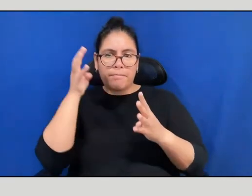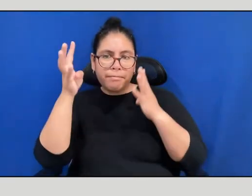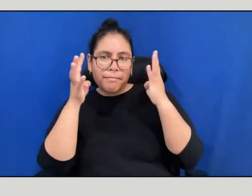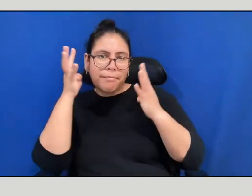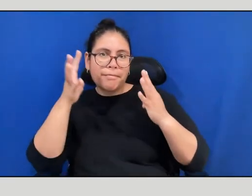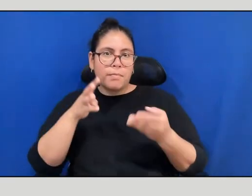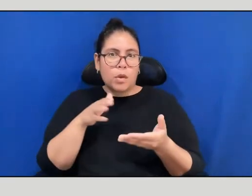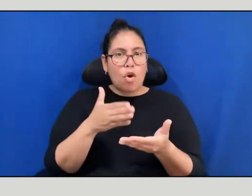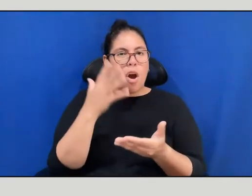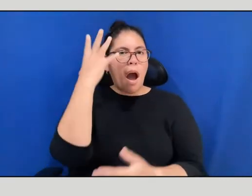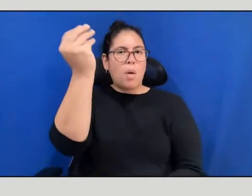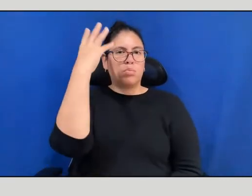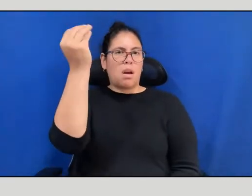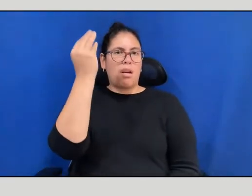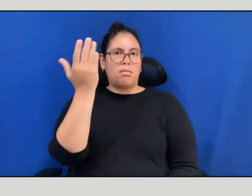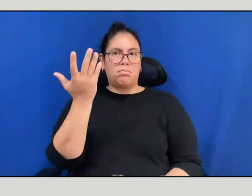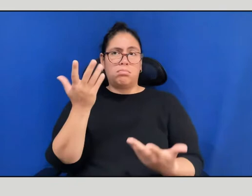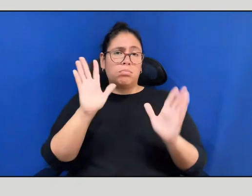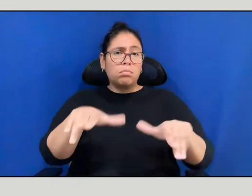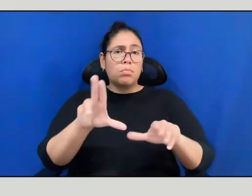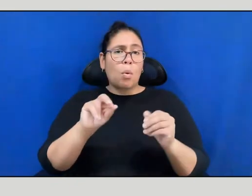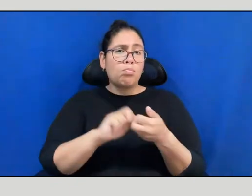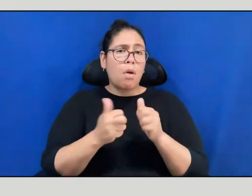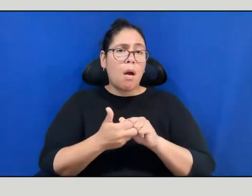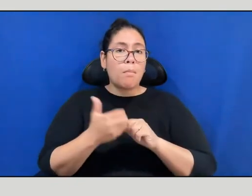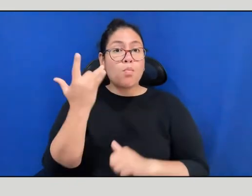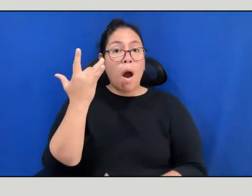That was no problem because that knowledge was there. People were fishing.